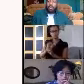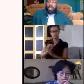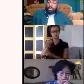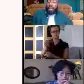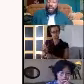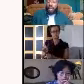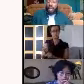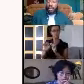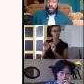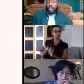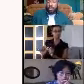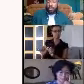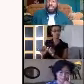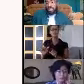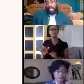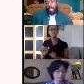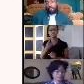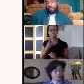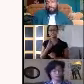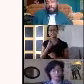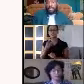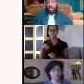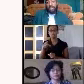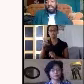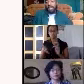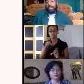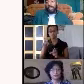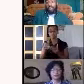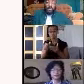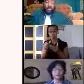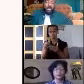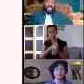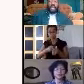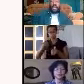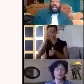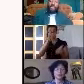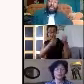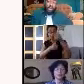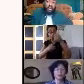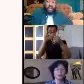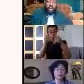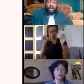the people in leadership were still the same, still look the same, the diversity and inclusion